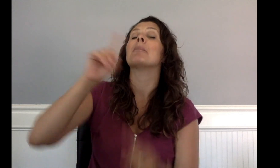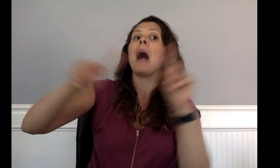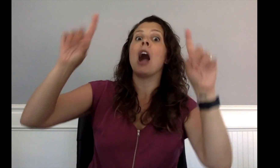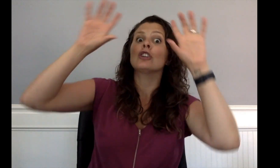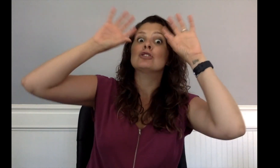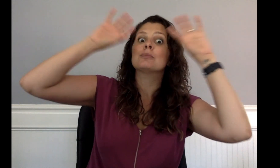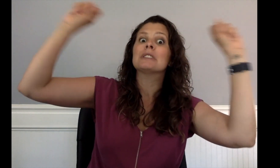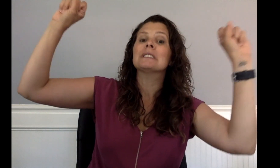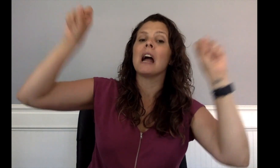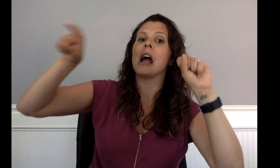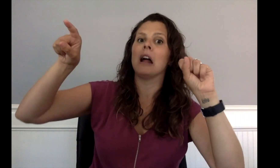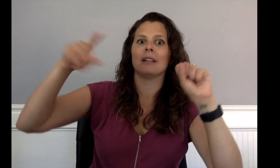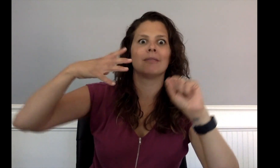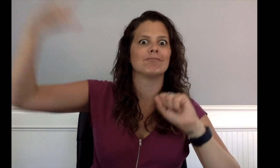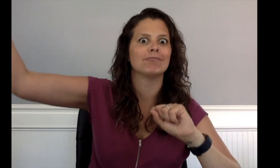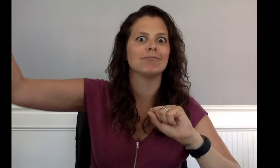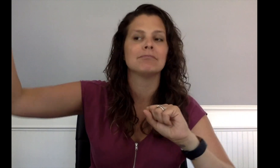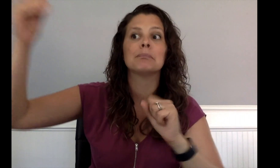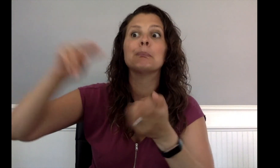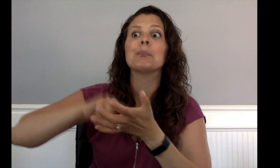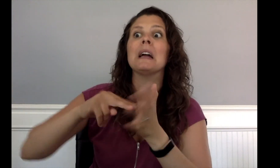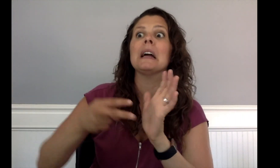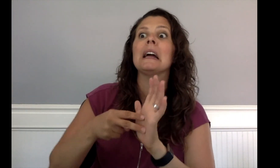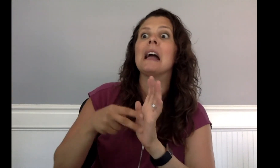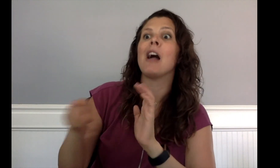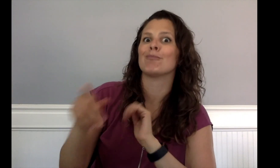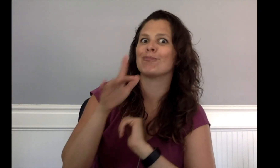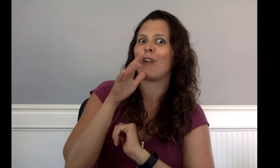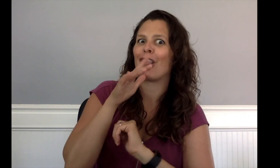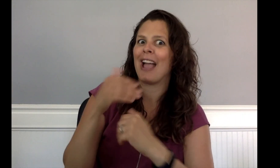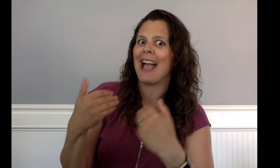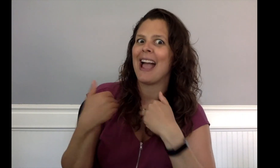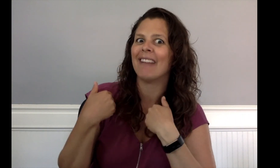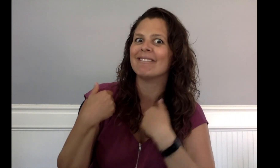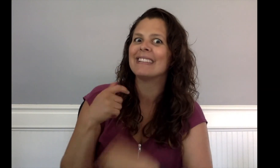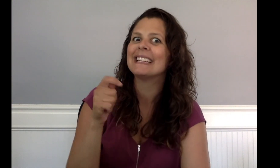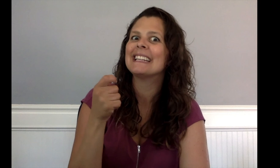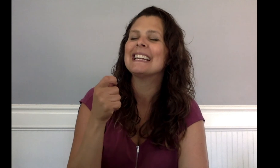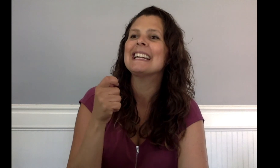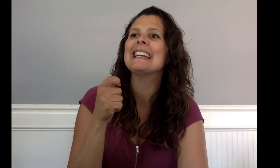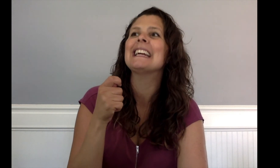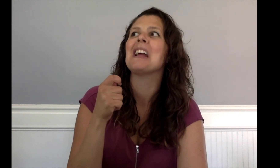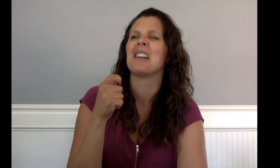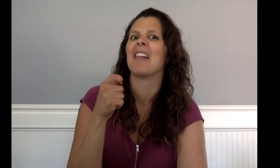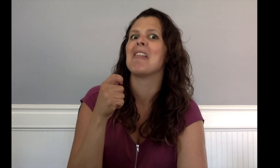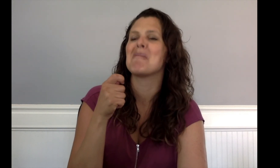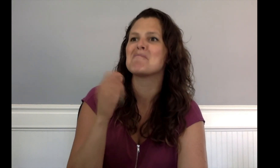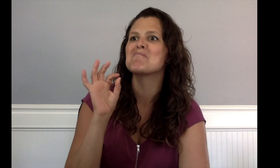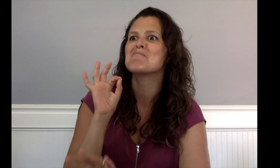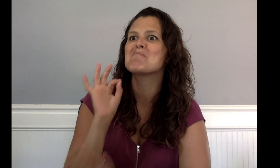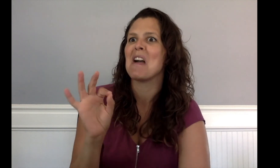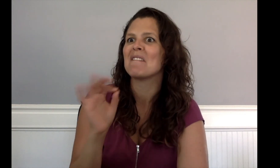had a key—which meant Frog’s mother had a key,